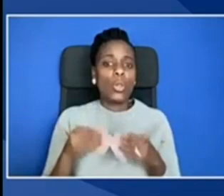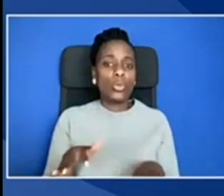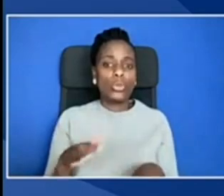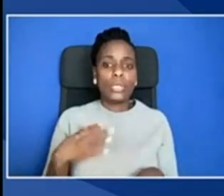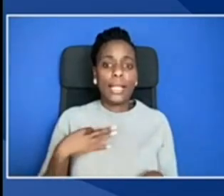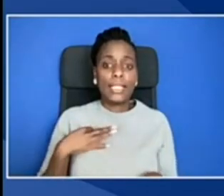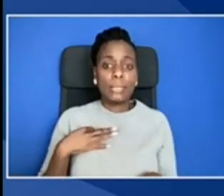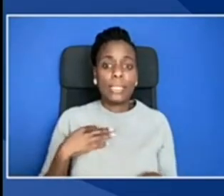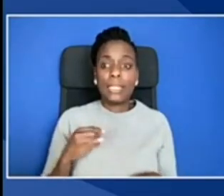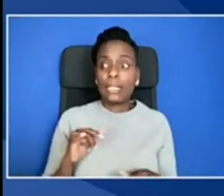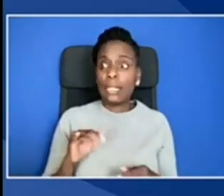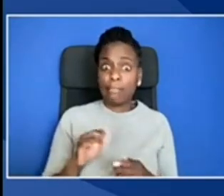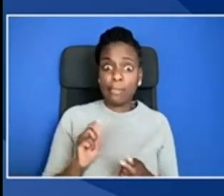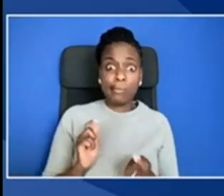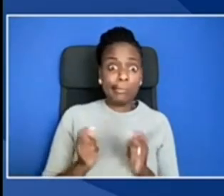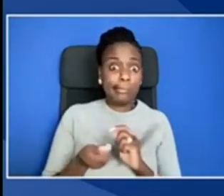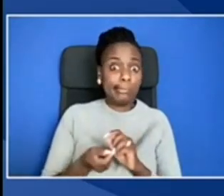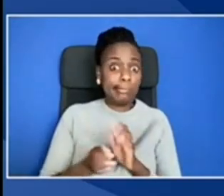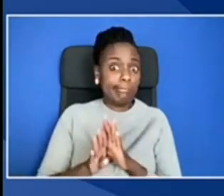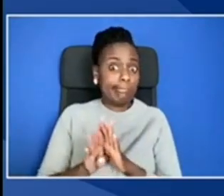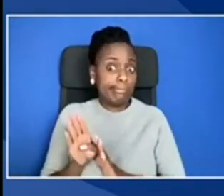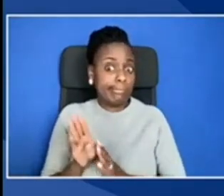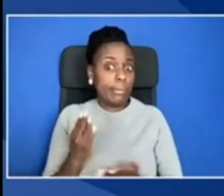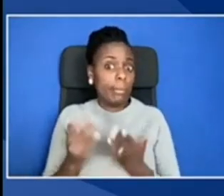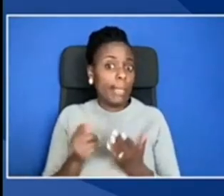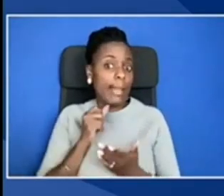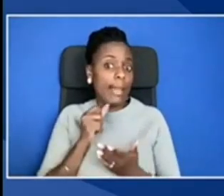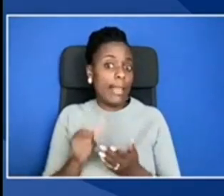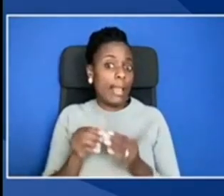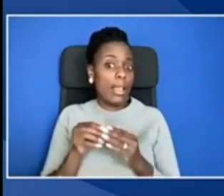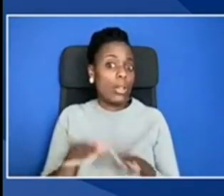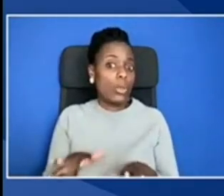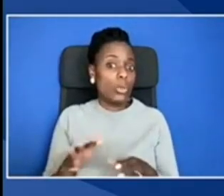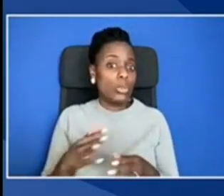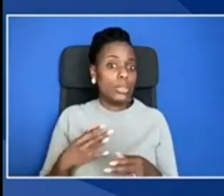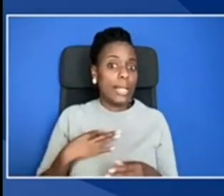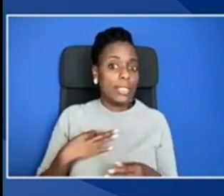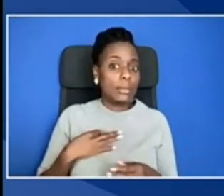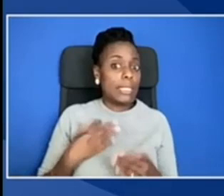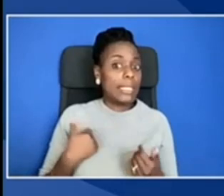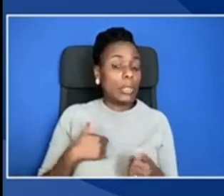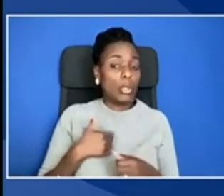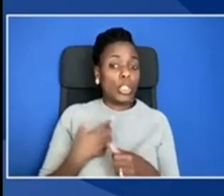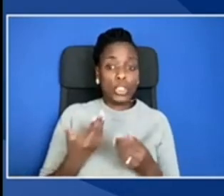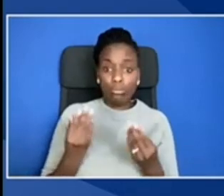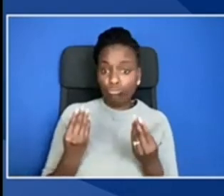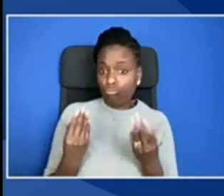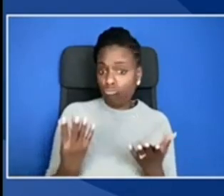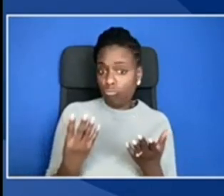direction, the program may not lose eligibility. And you're just here to know these two possibilities are in the future.